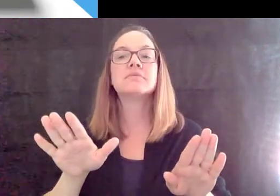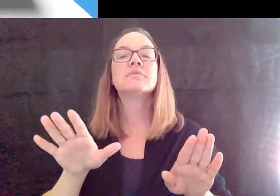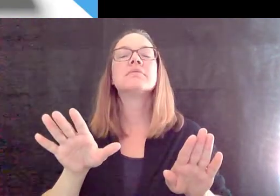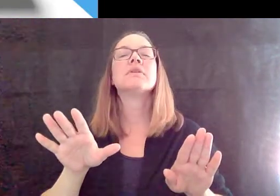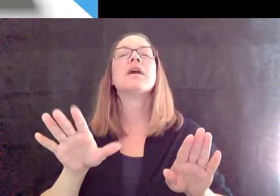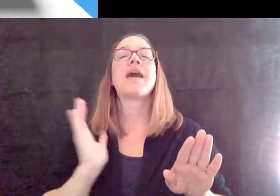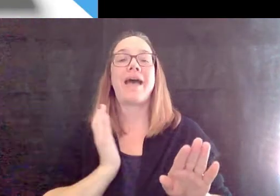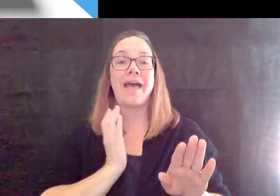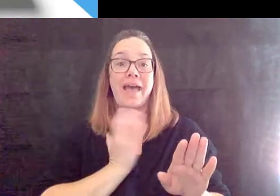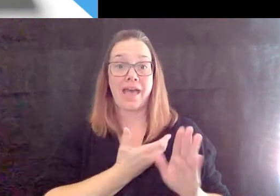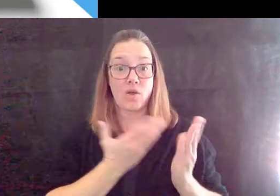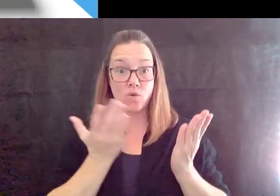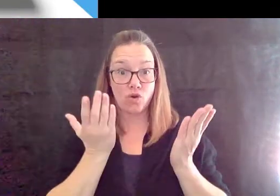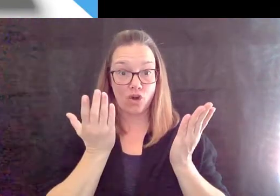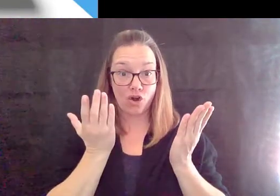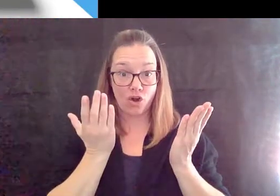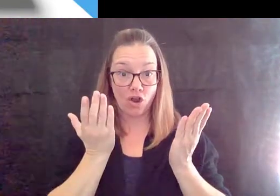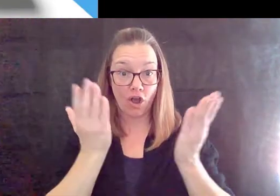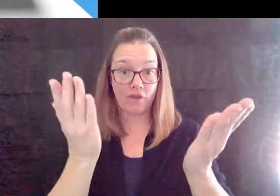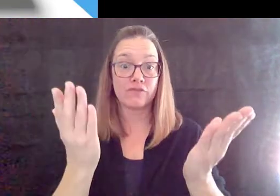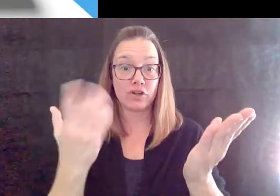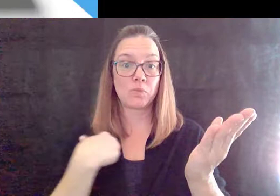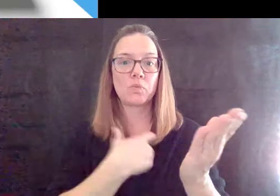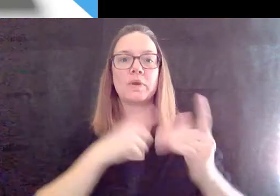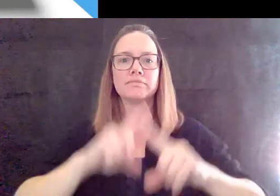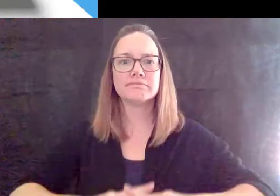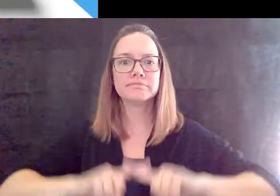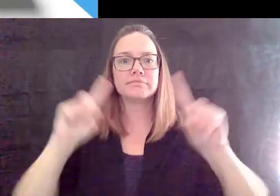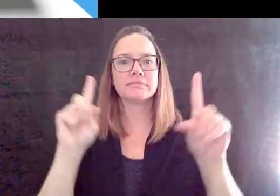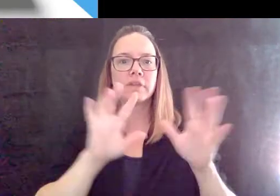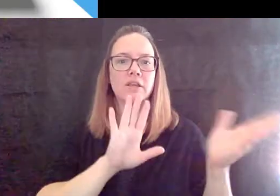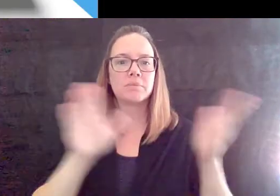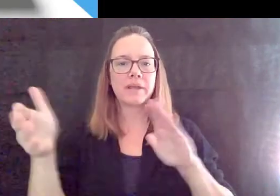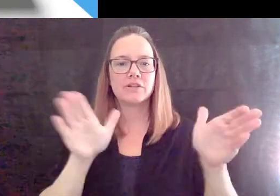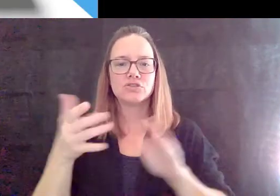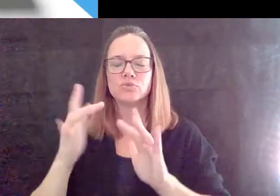sets apart our offering from other sort of online content